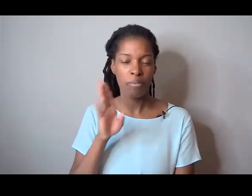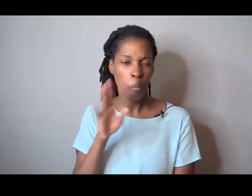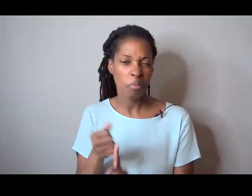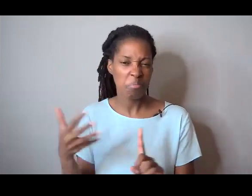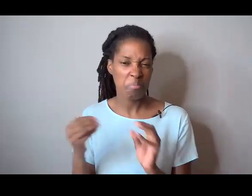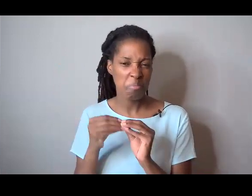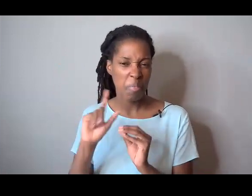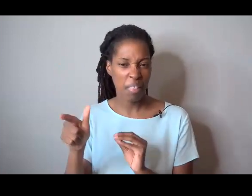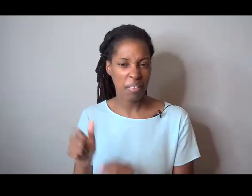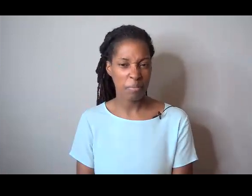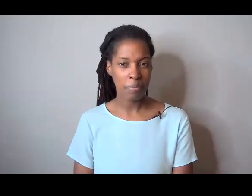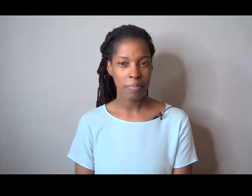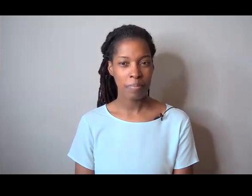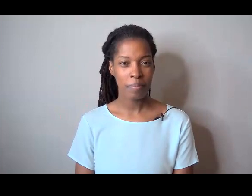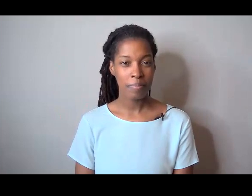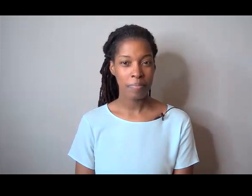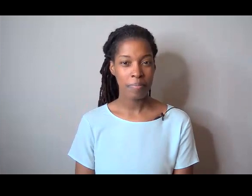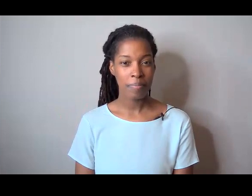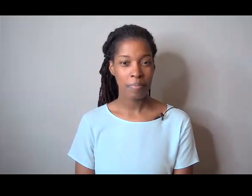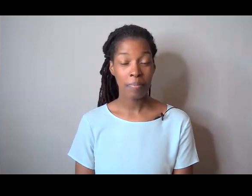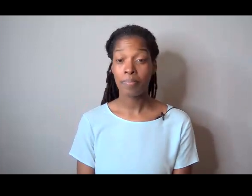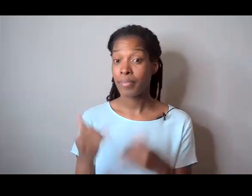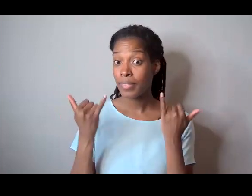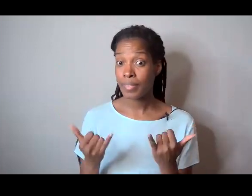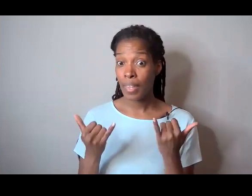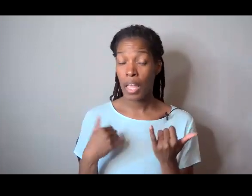All right. Let's take a look at the plan for our time together.